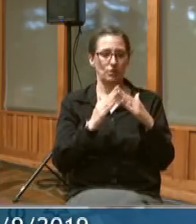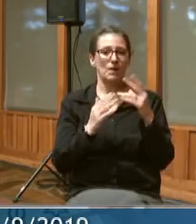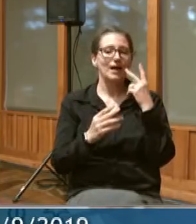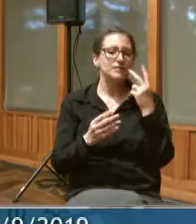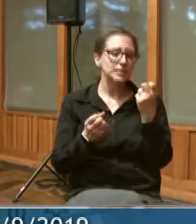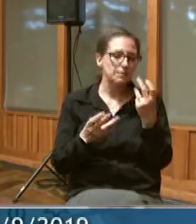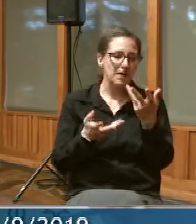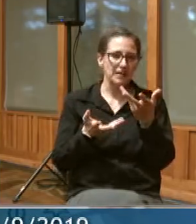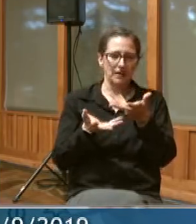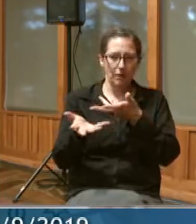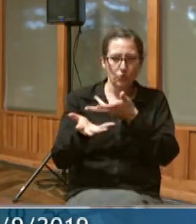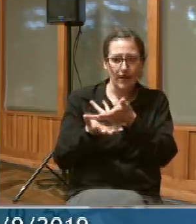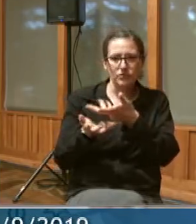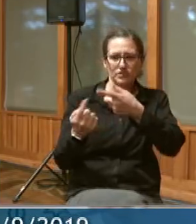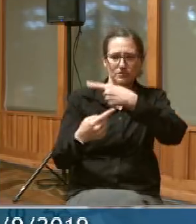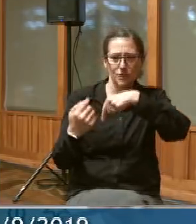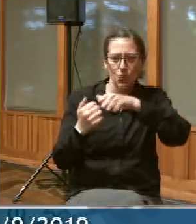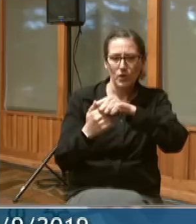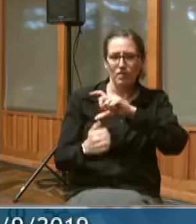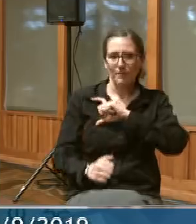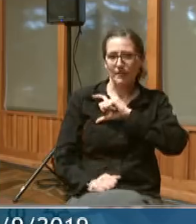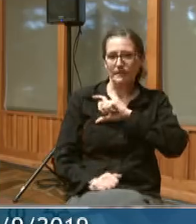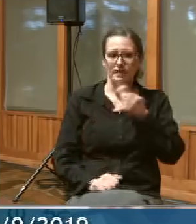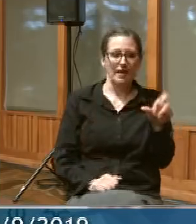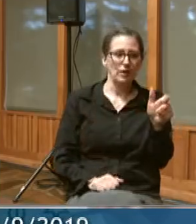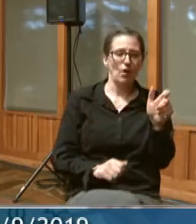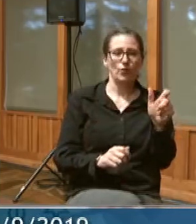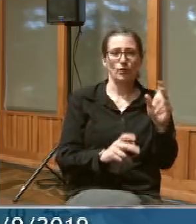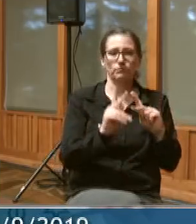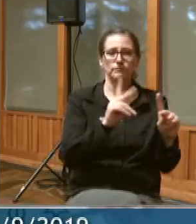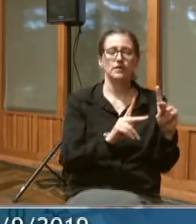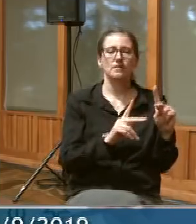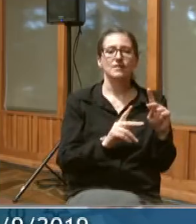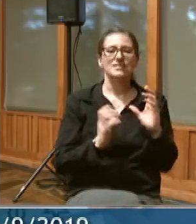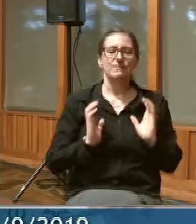LET ME BACK UP. I HAVE BEEN LIVING IN PORTLAND FOR TEN YEARS. I LIVE DOWNTOWN.